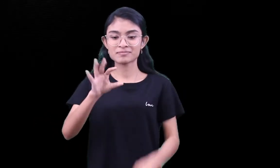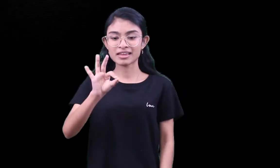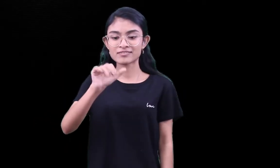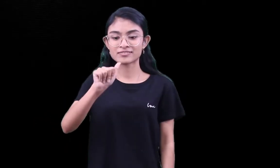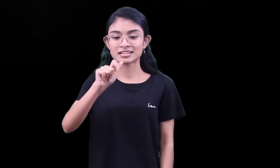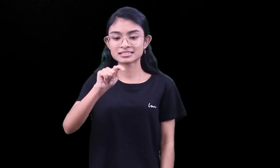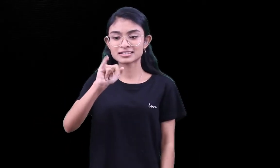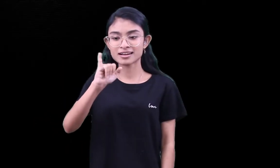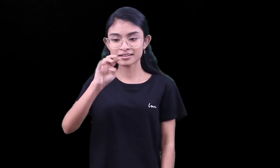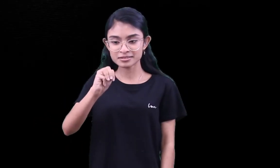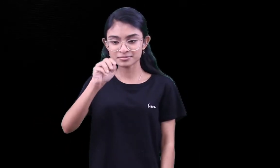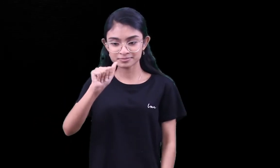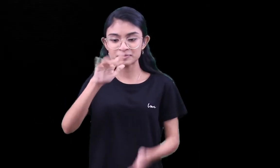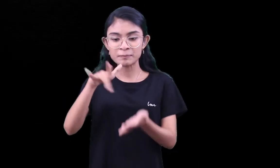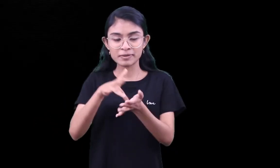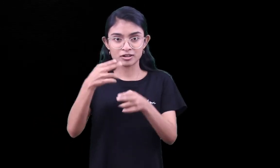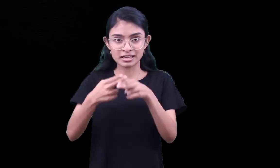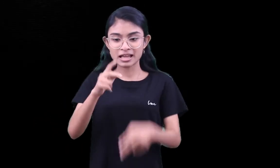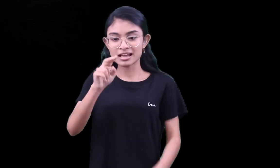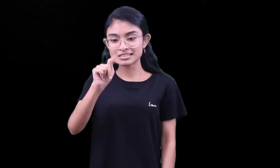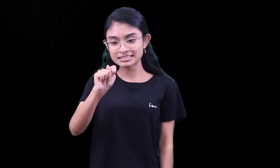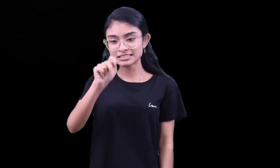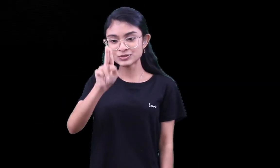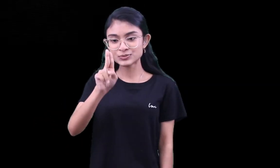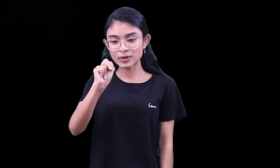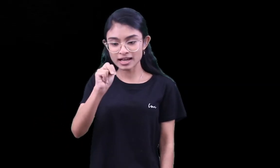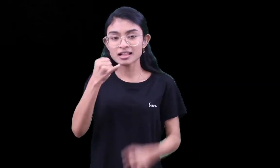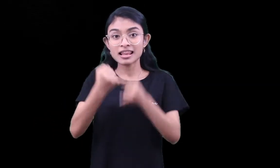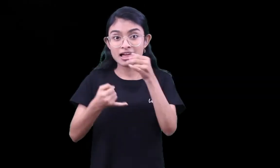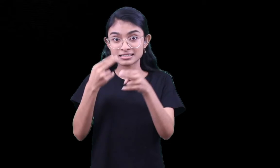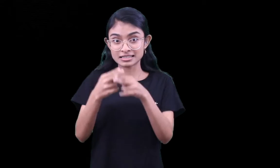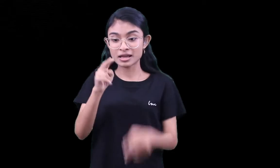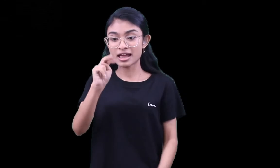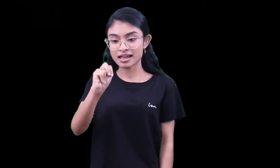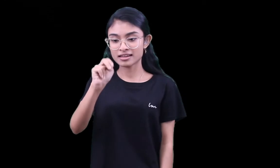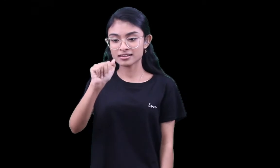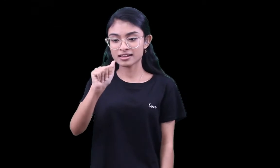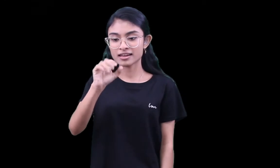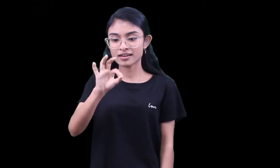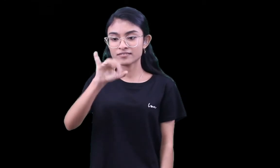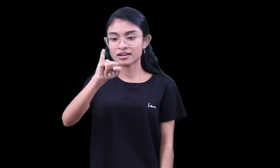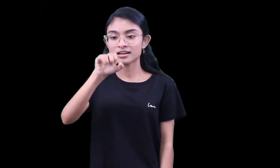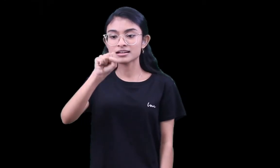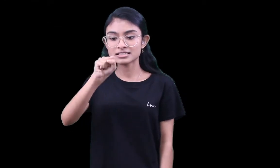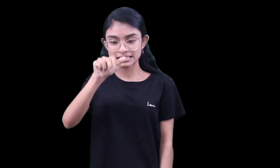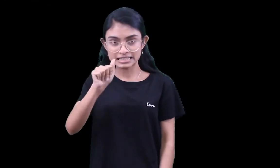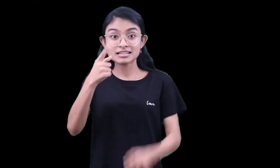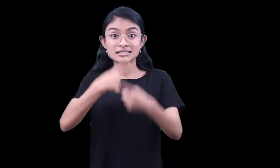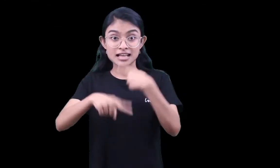Hello, my name is Fatima Tun Nafisa and this is my name sign . . .